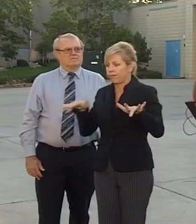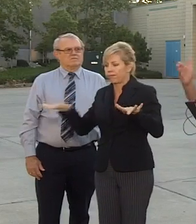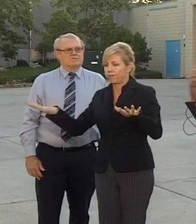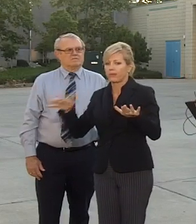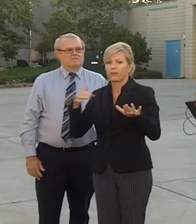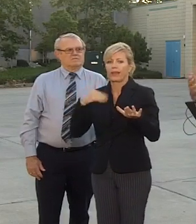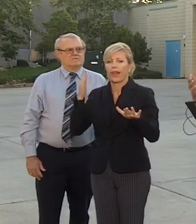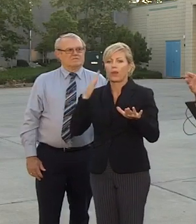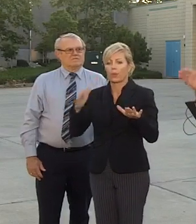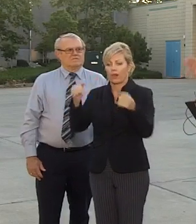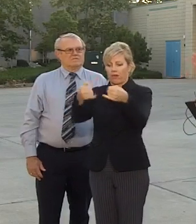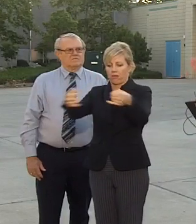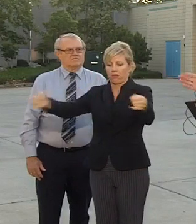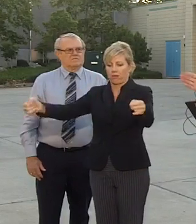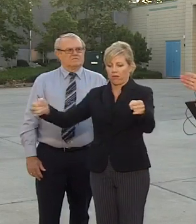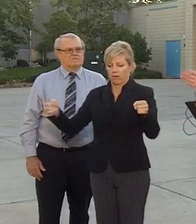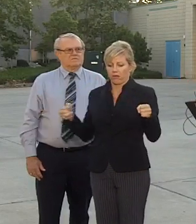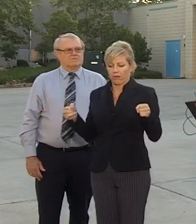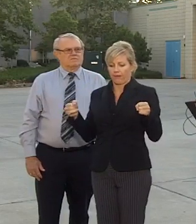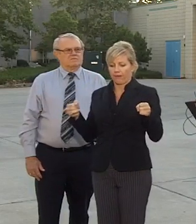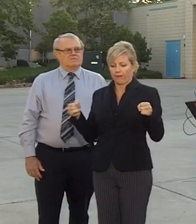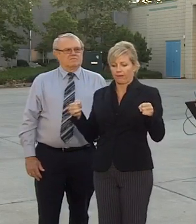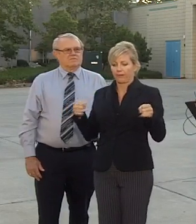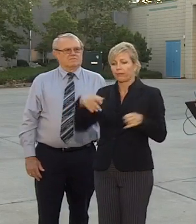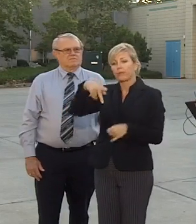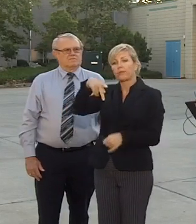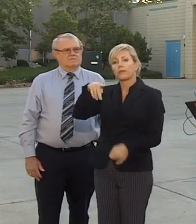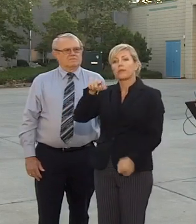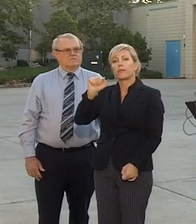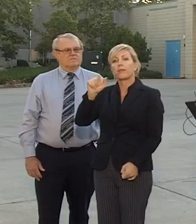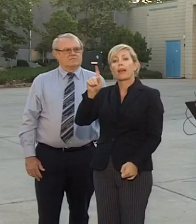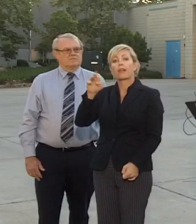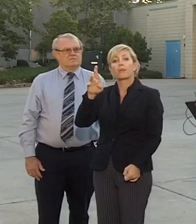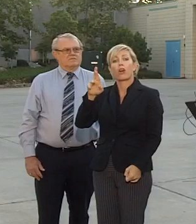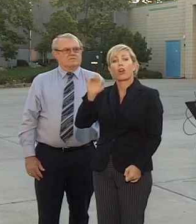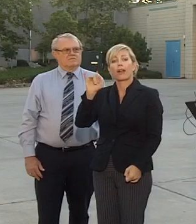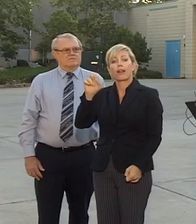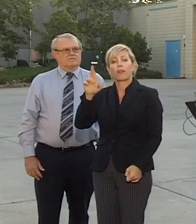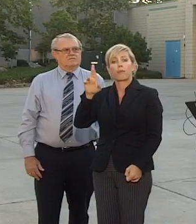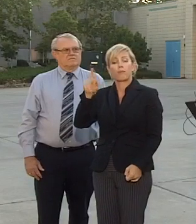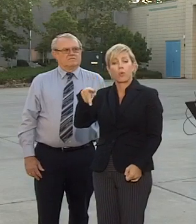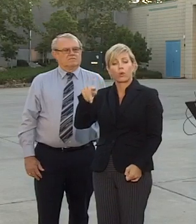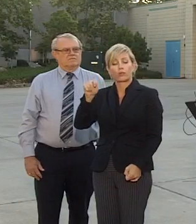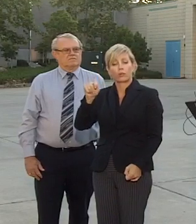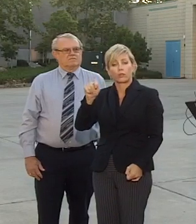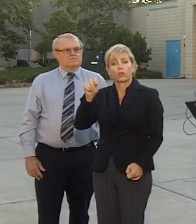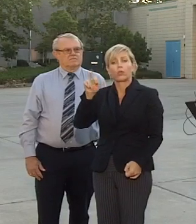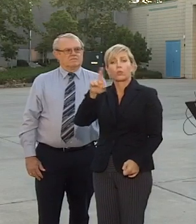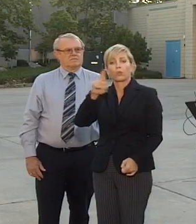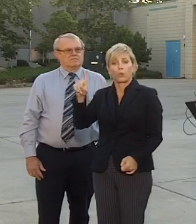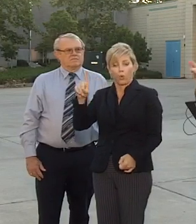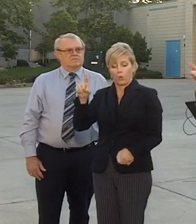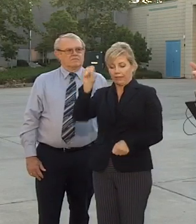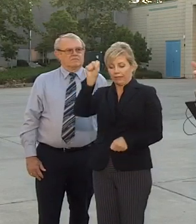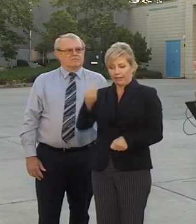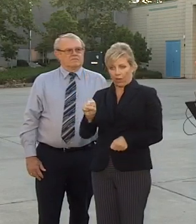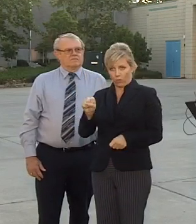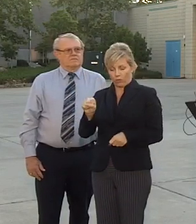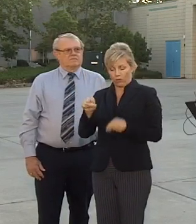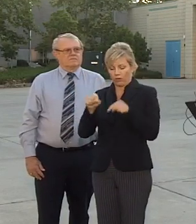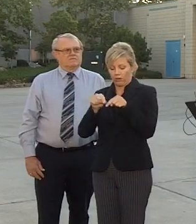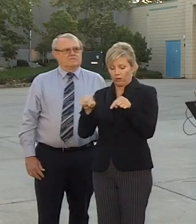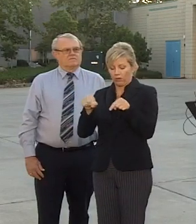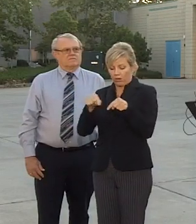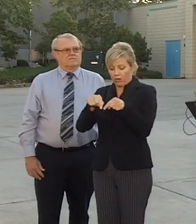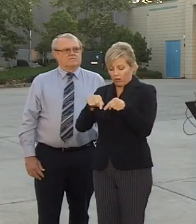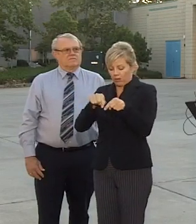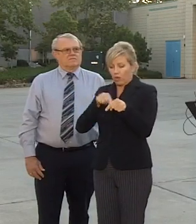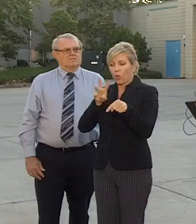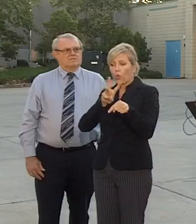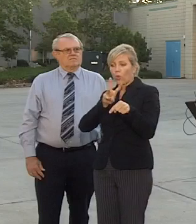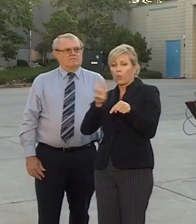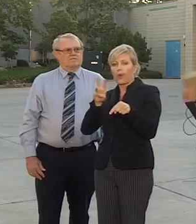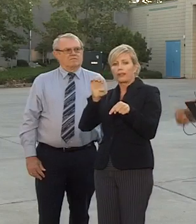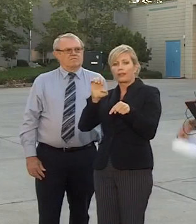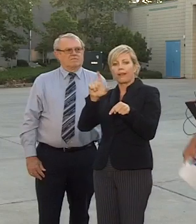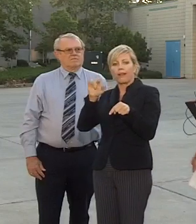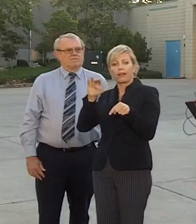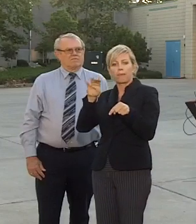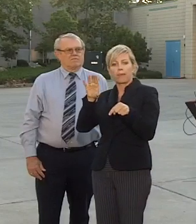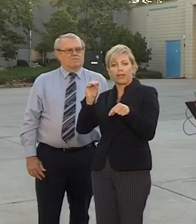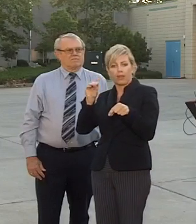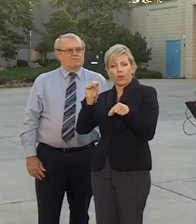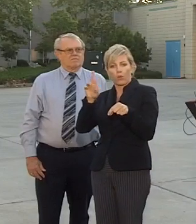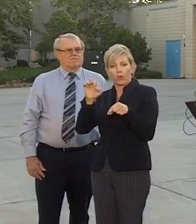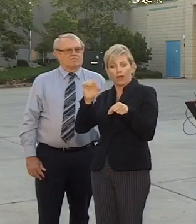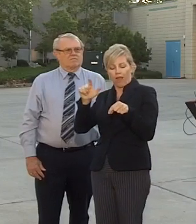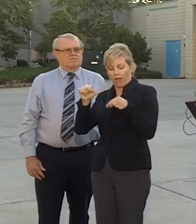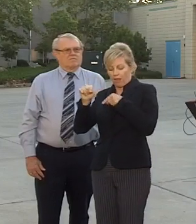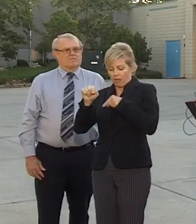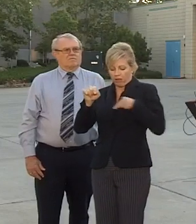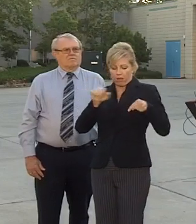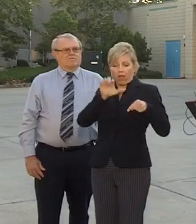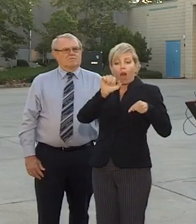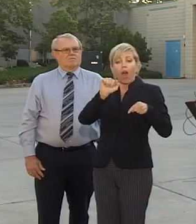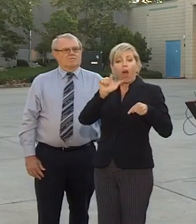a box for you it's south of Palomar Airport Road el camino real west north of Olga which is also a